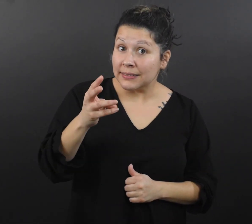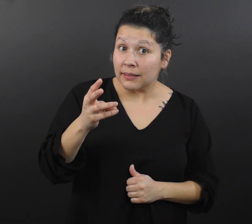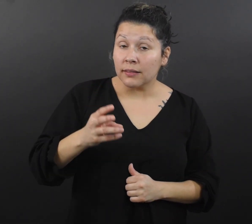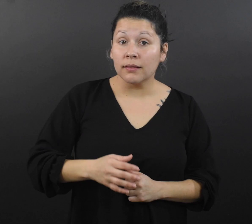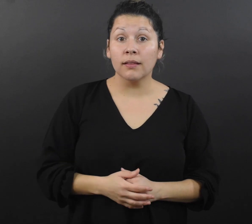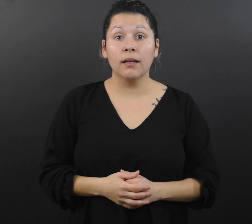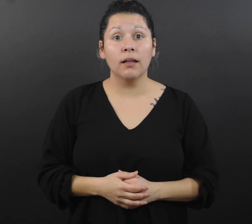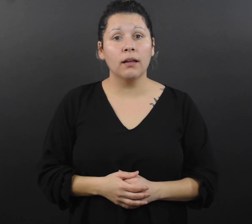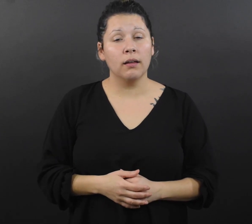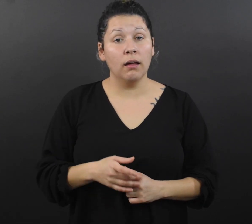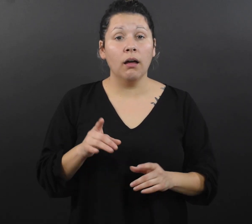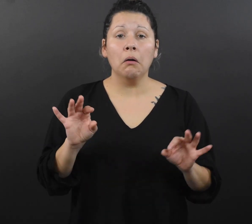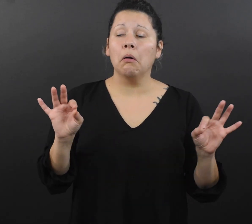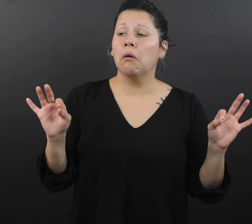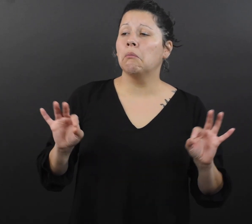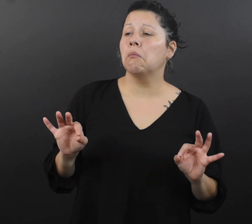NEVER UNDERESTIMATE INFLUENZA